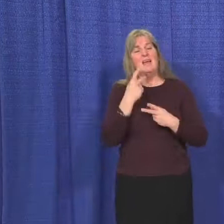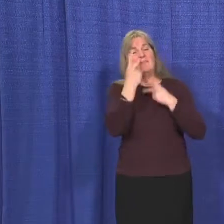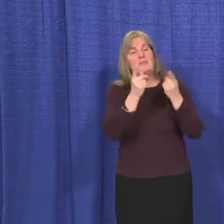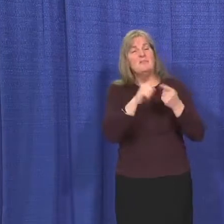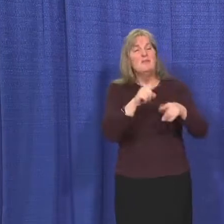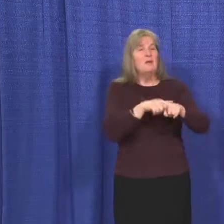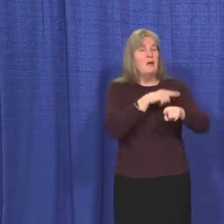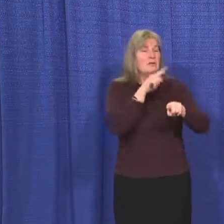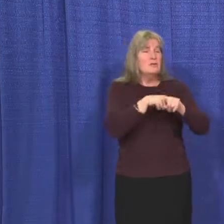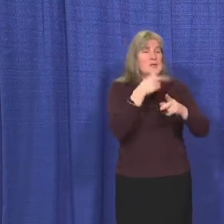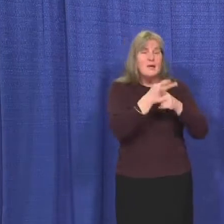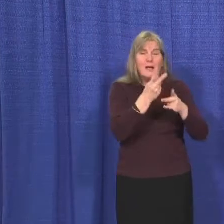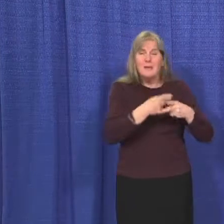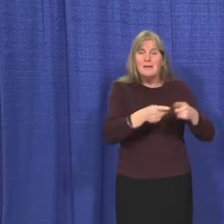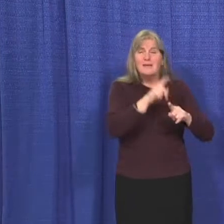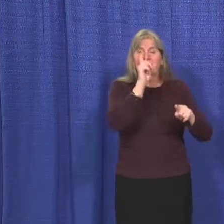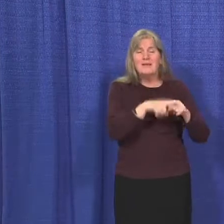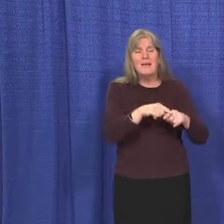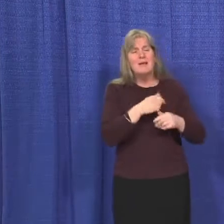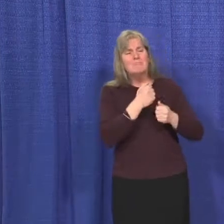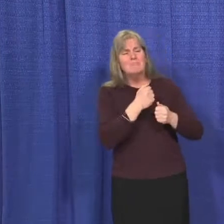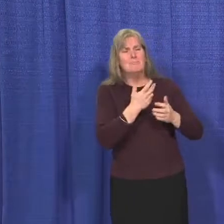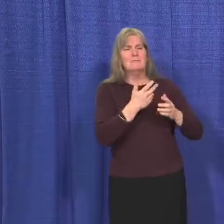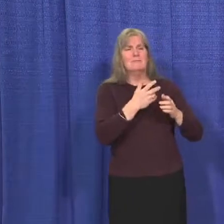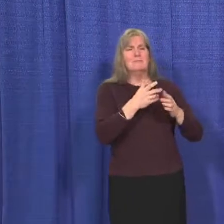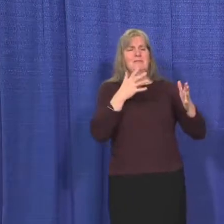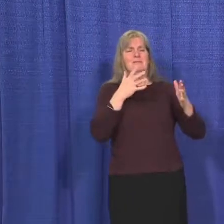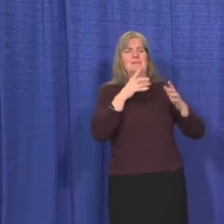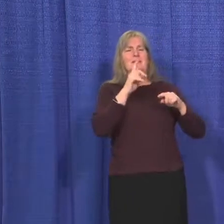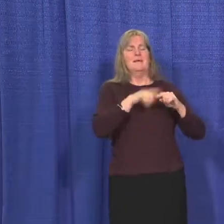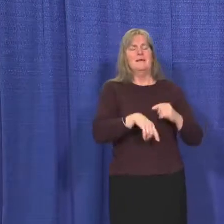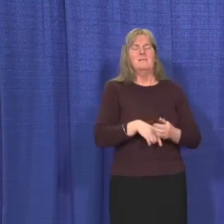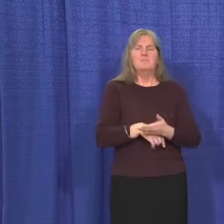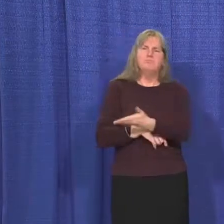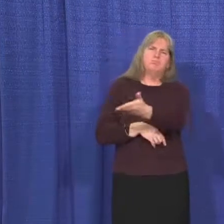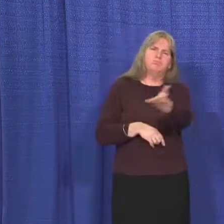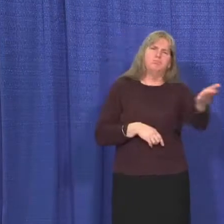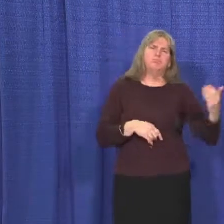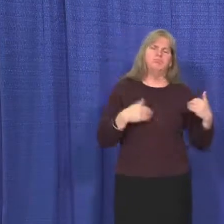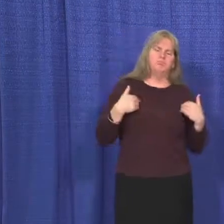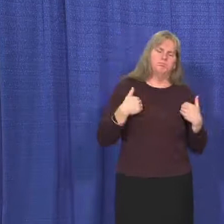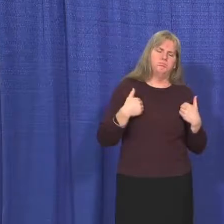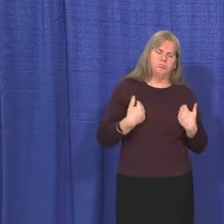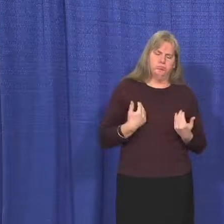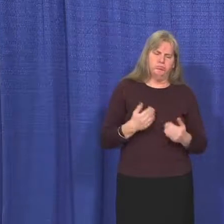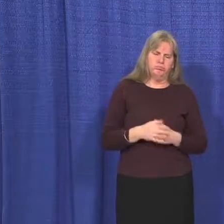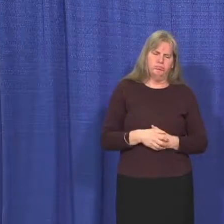facility or the hospital anytime you want to visit a loved one. We are all tired.